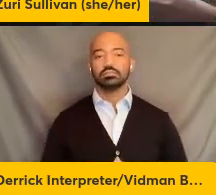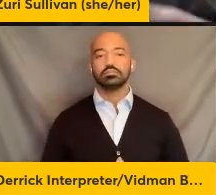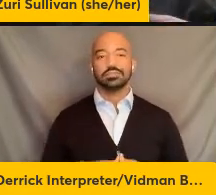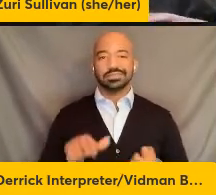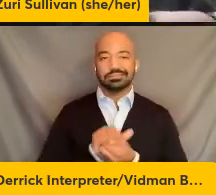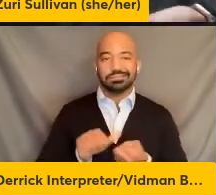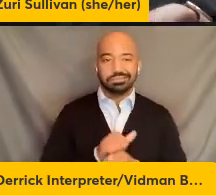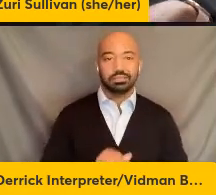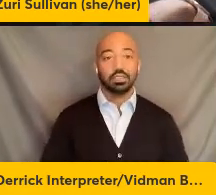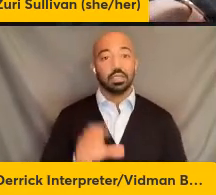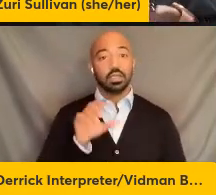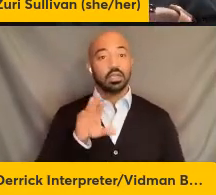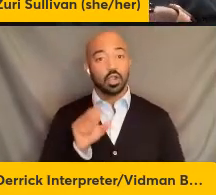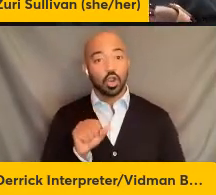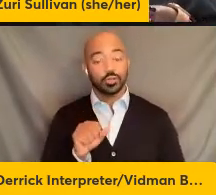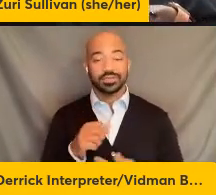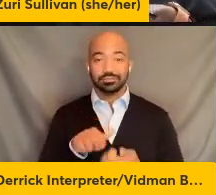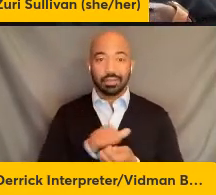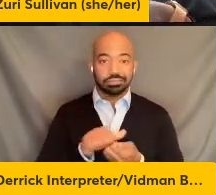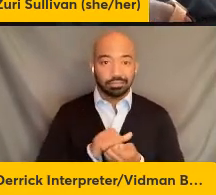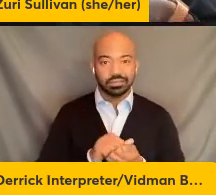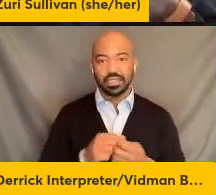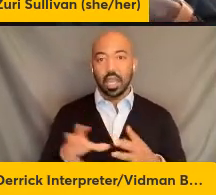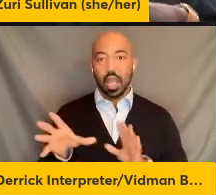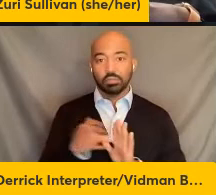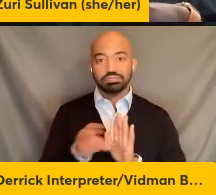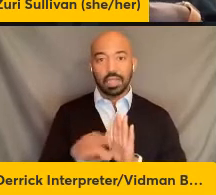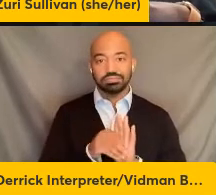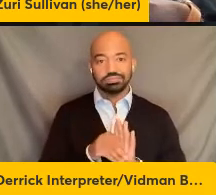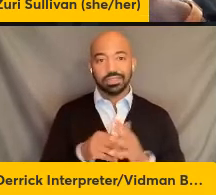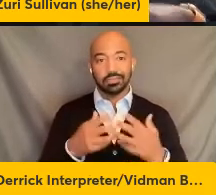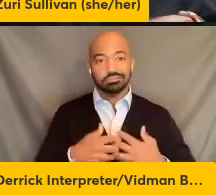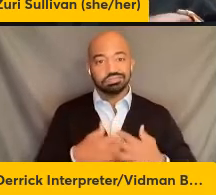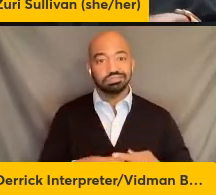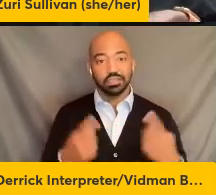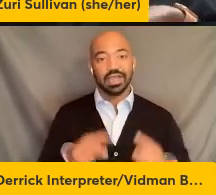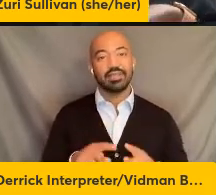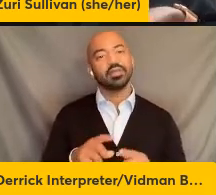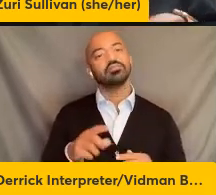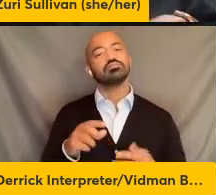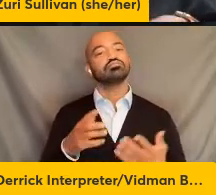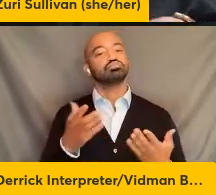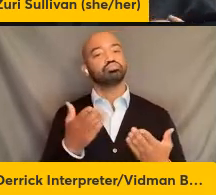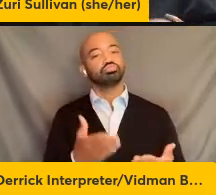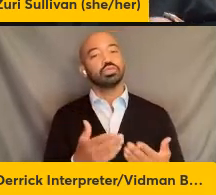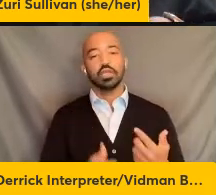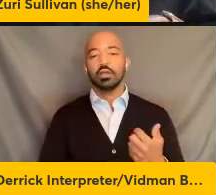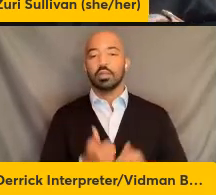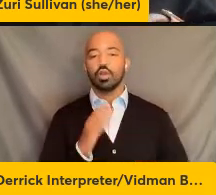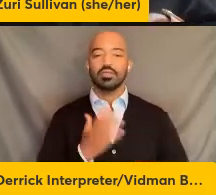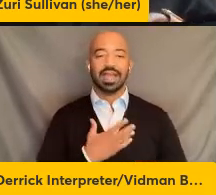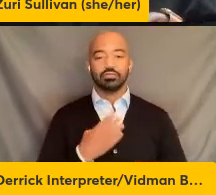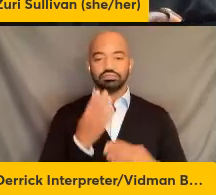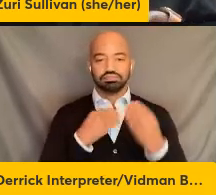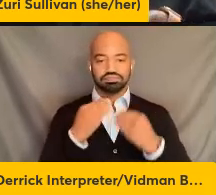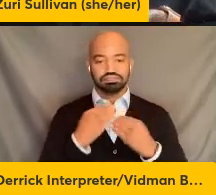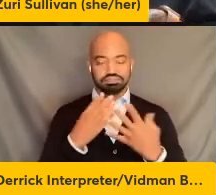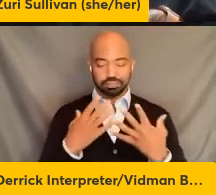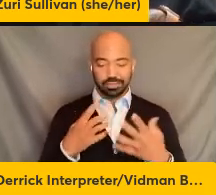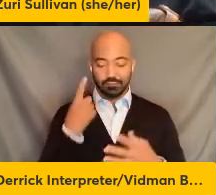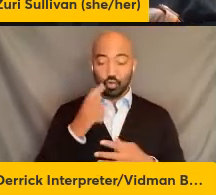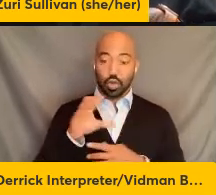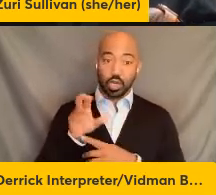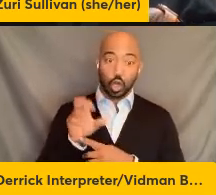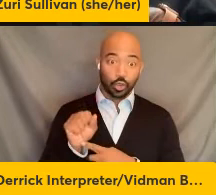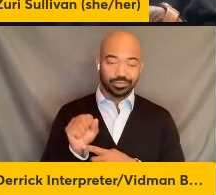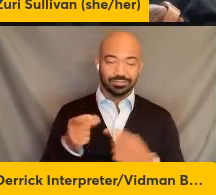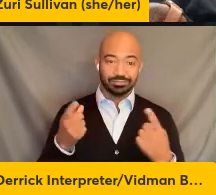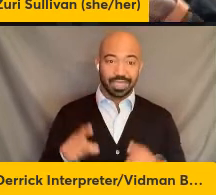carbohydrate digestion and absorption machinery is regulated as follows. Most of our carbohydrate digestion actually happens at